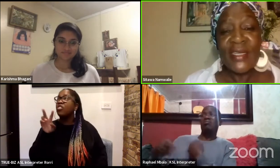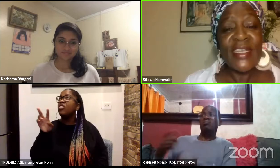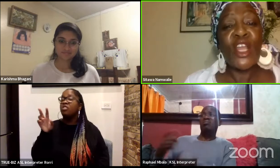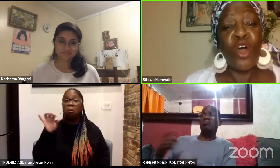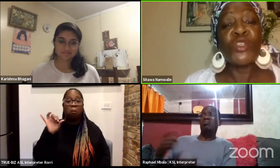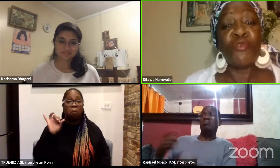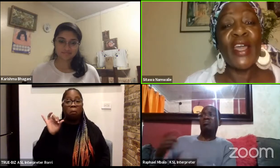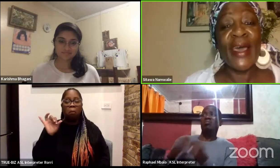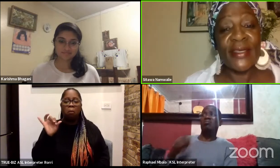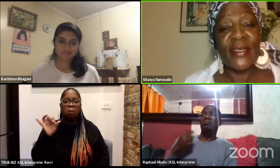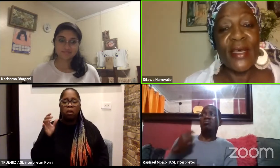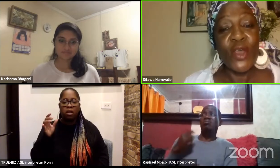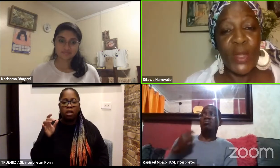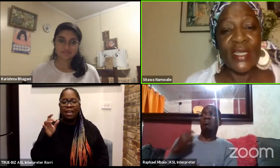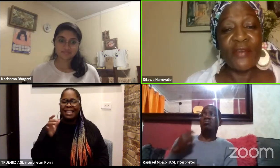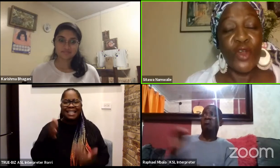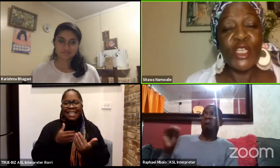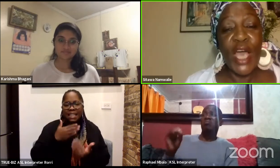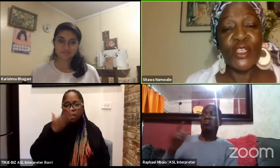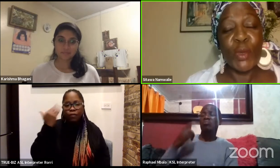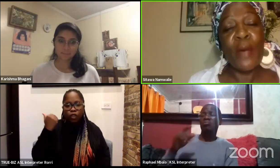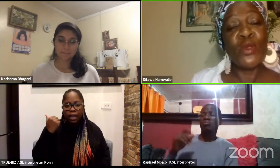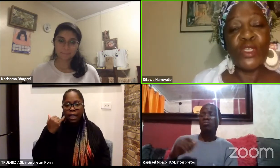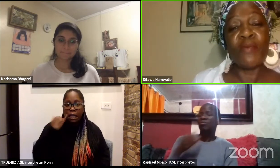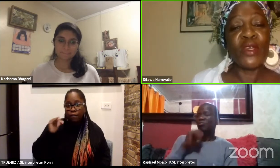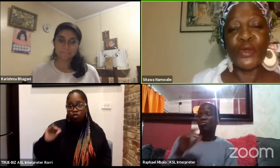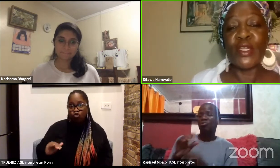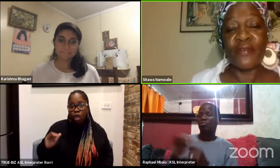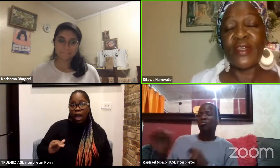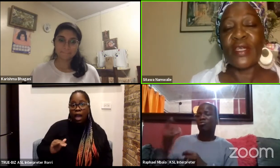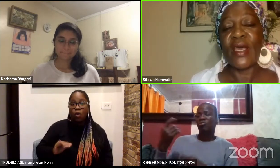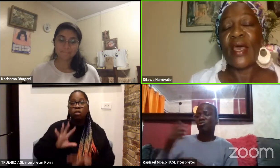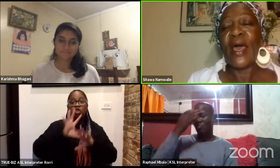'cause it doesn't take long to forget, particularly if you're a child, to become used to something totally different.